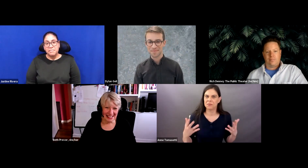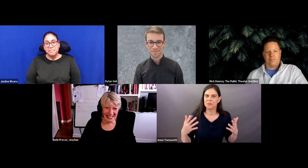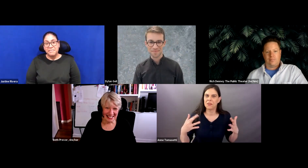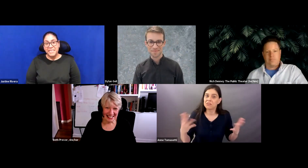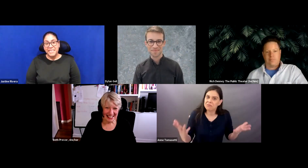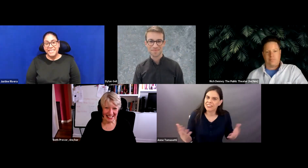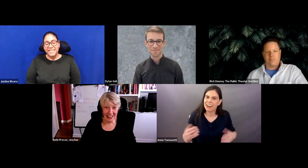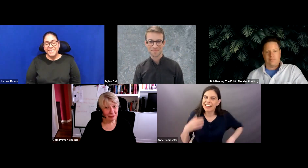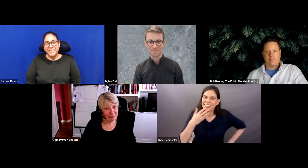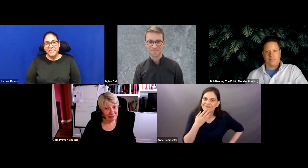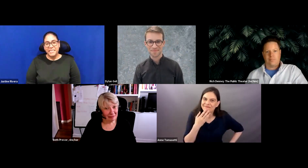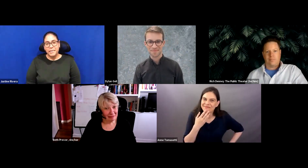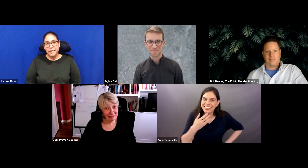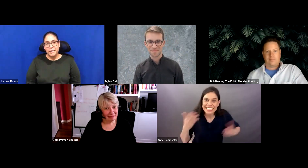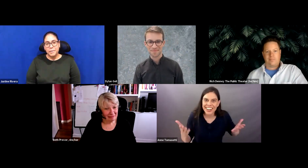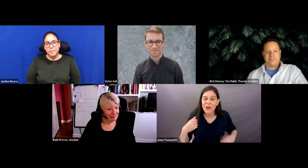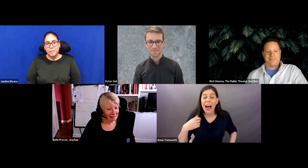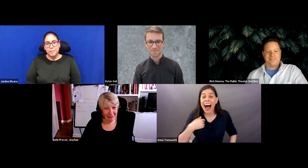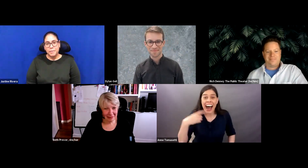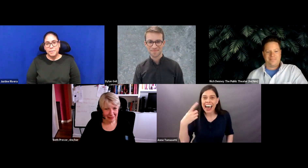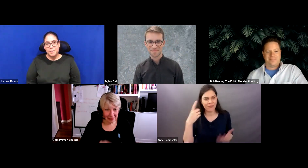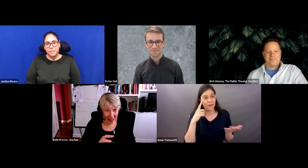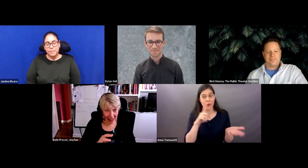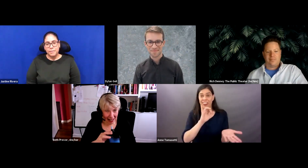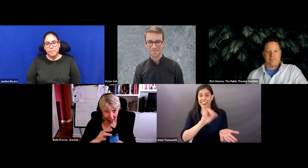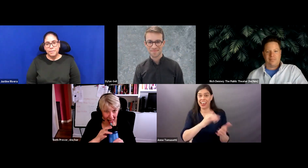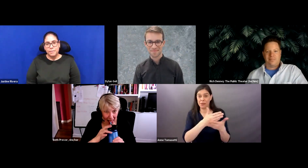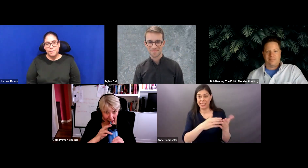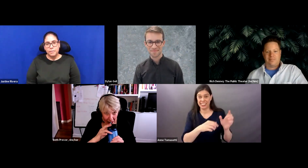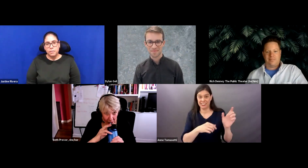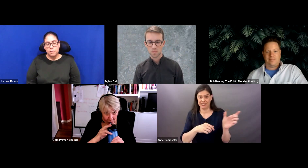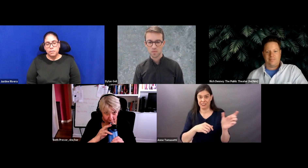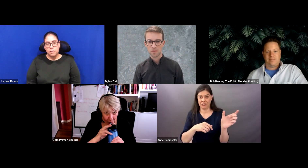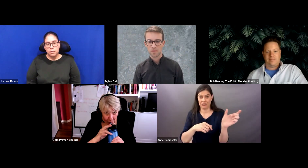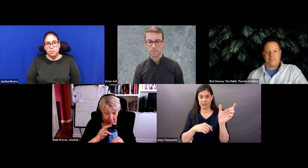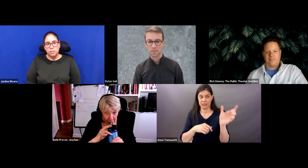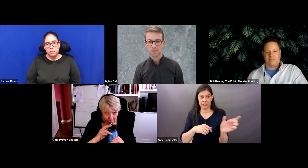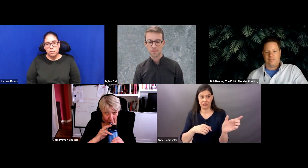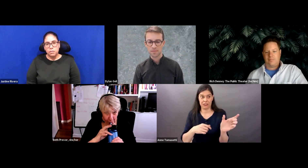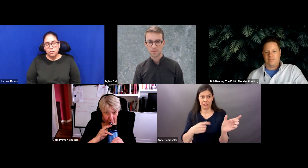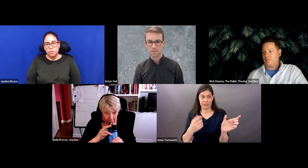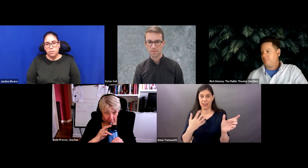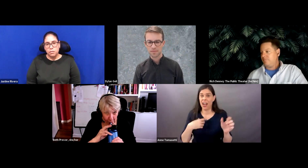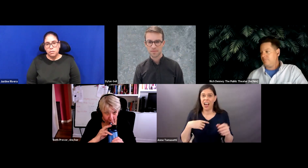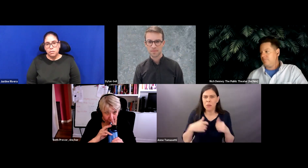This is Anne. Well, hm, for that piece, for that clip that we